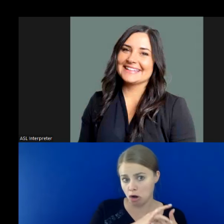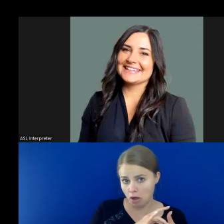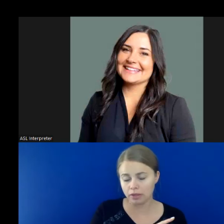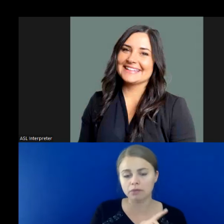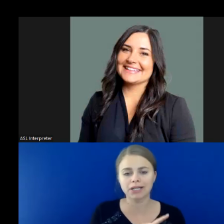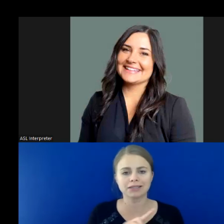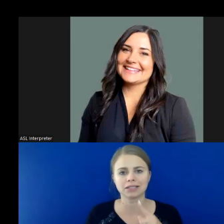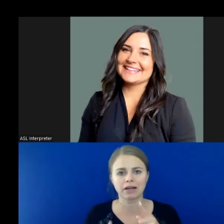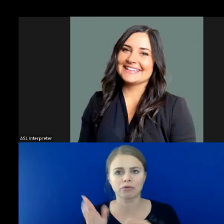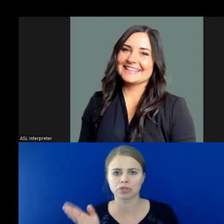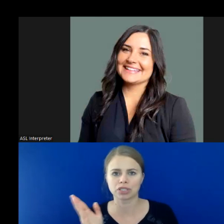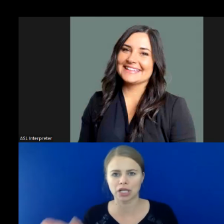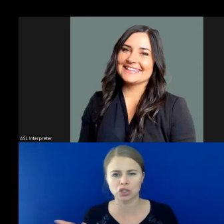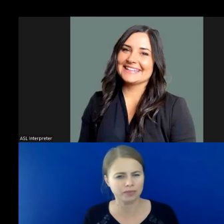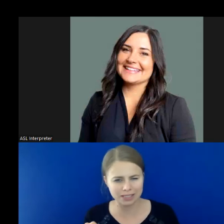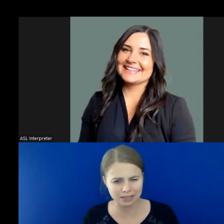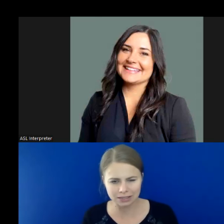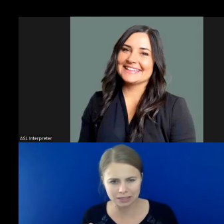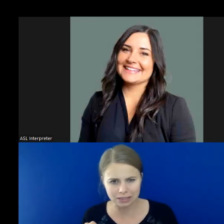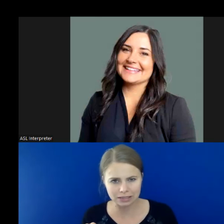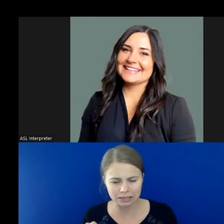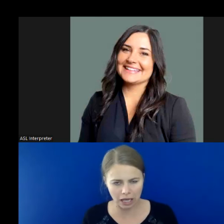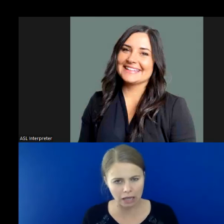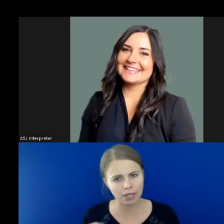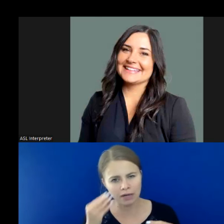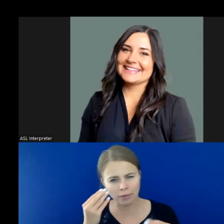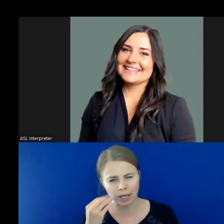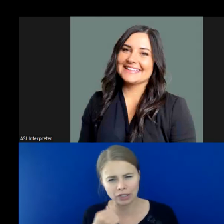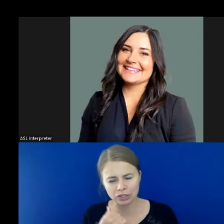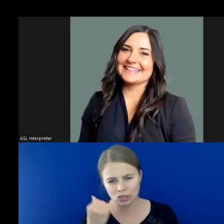Why didn't the college just use all the same one?